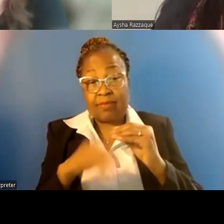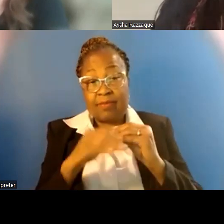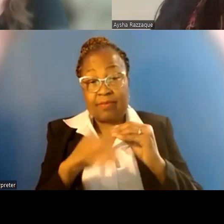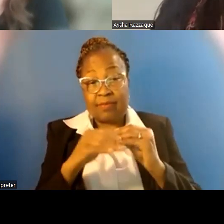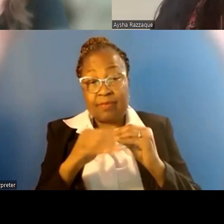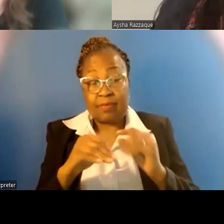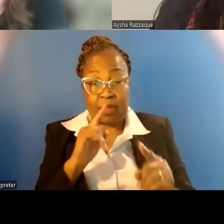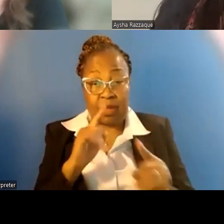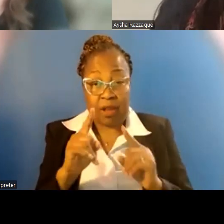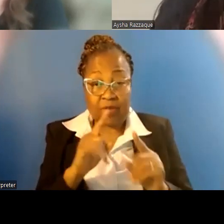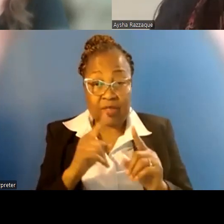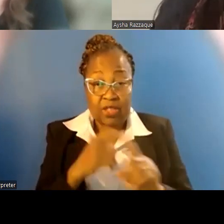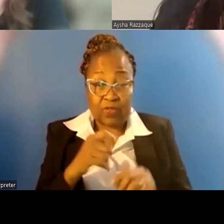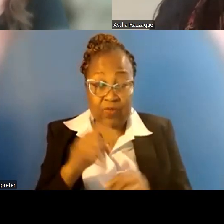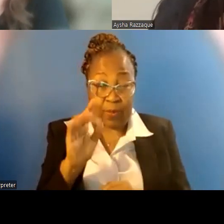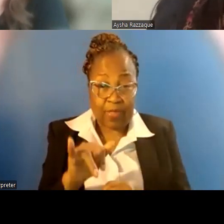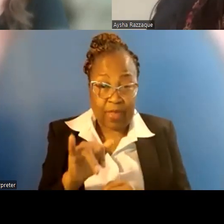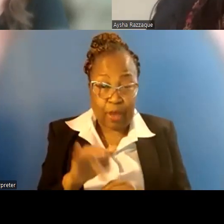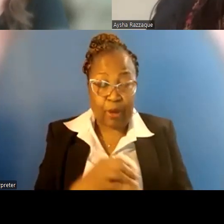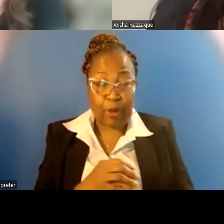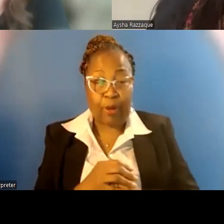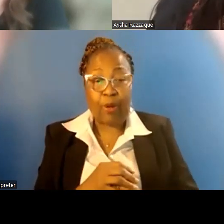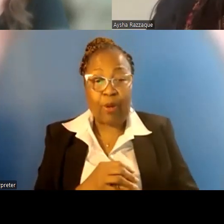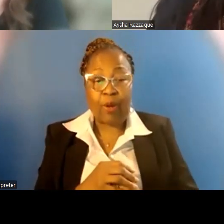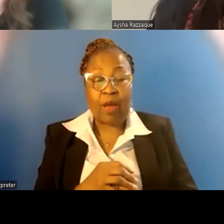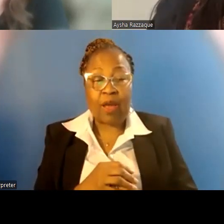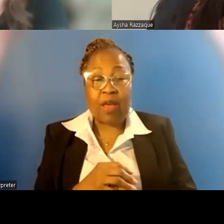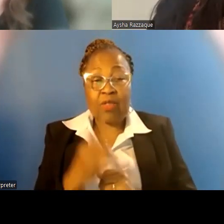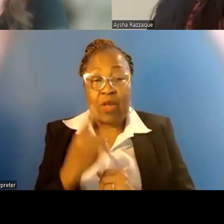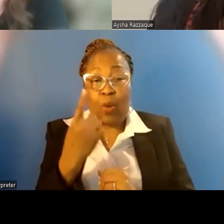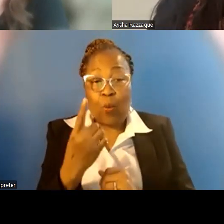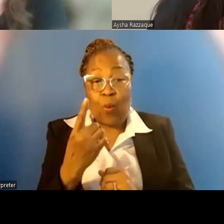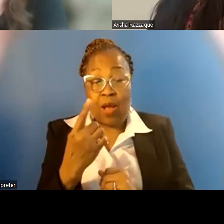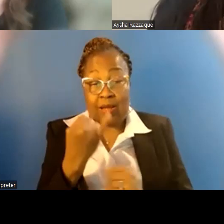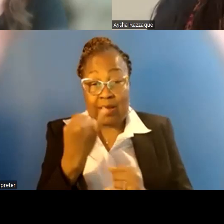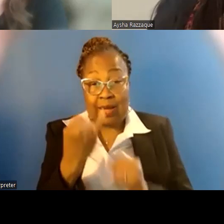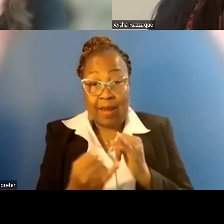And then one last point that I found helpful